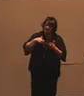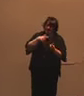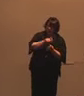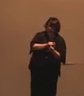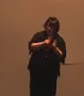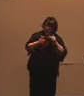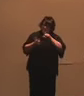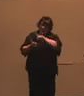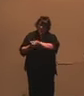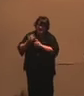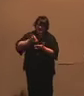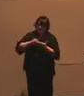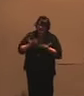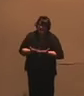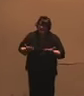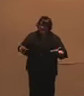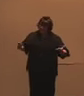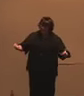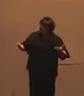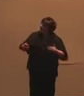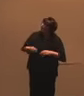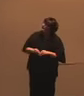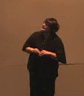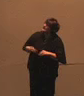by these many, many small steps.